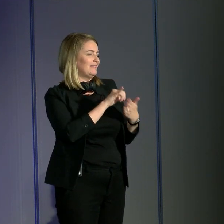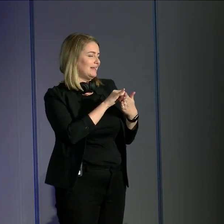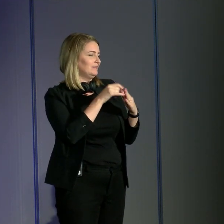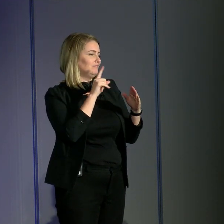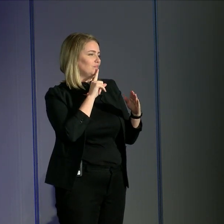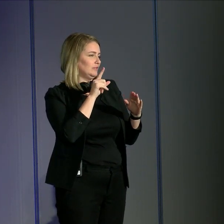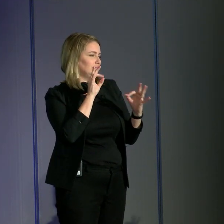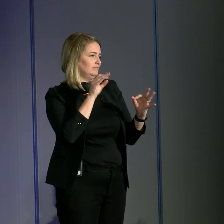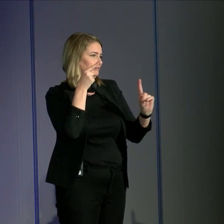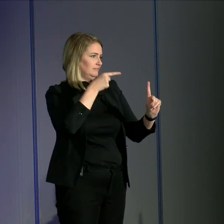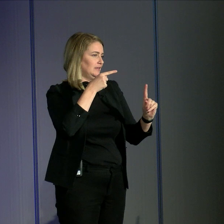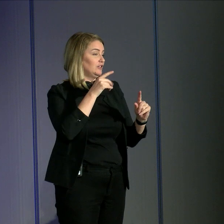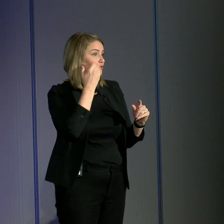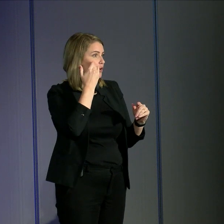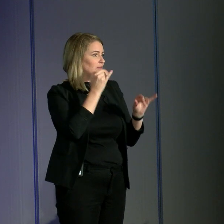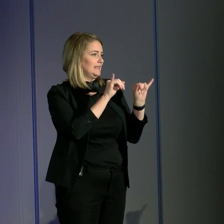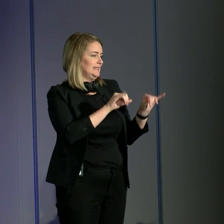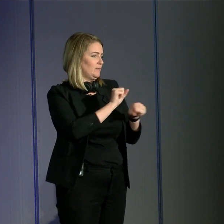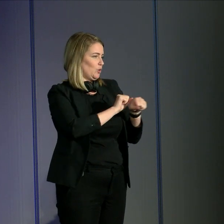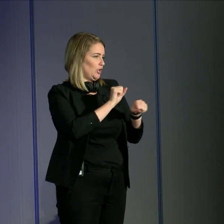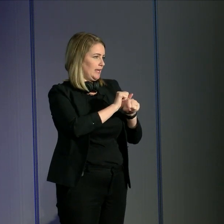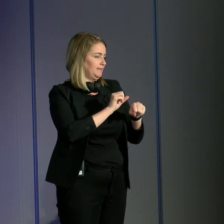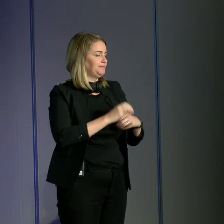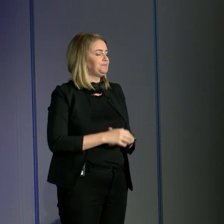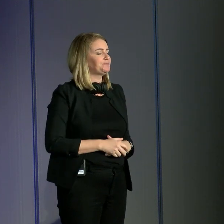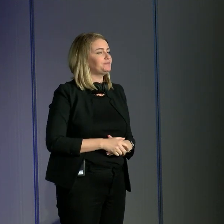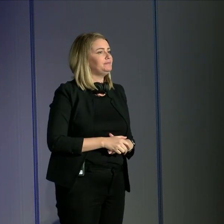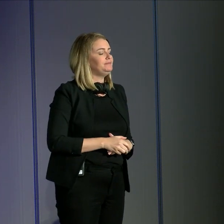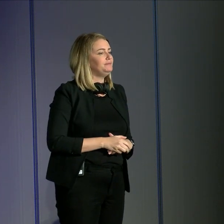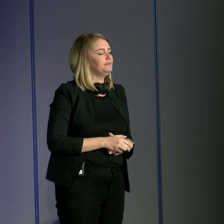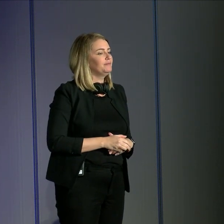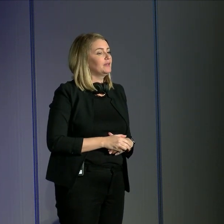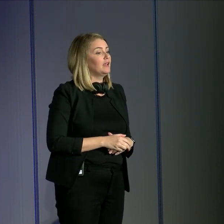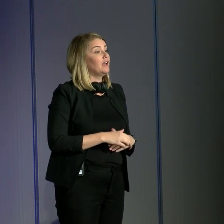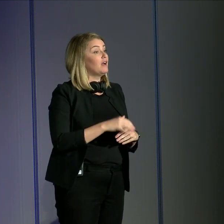And then you know the system is working. Again, you have the JAWS Connect.